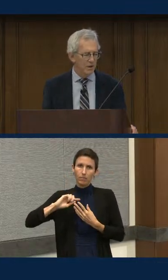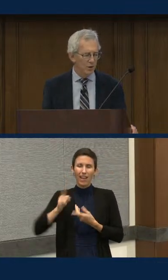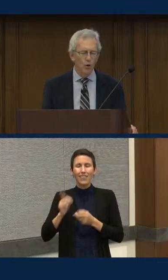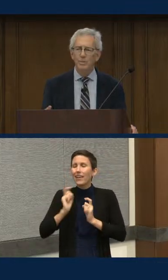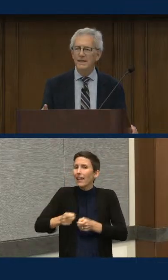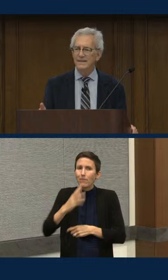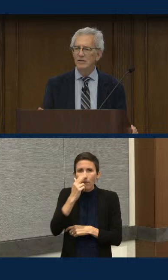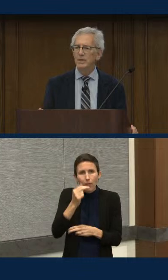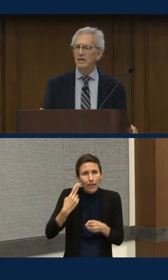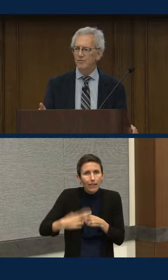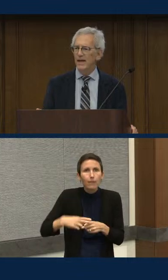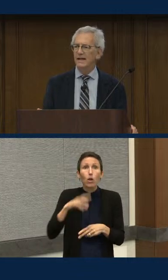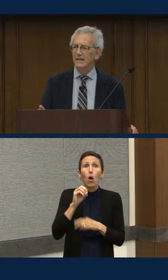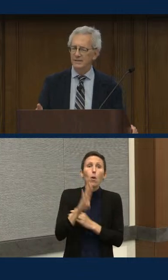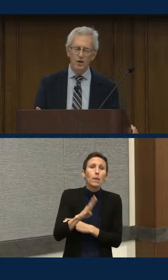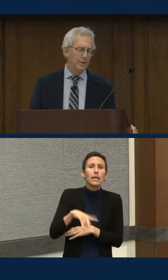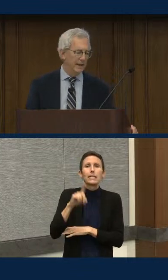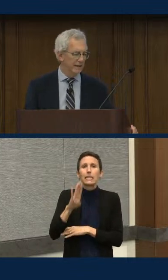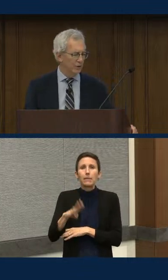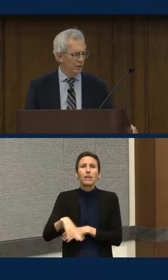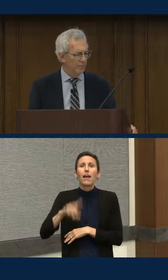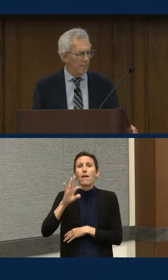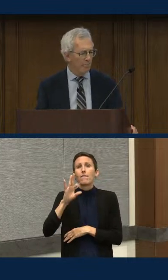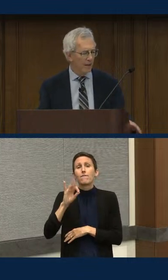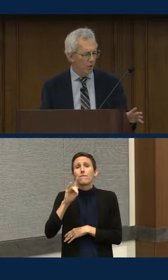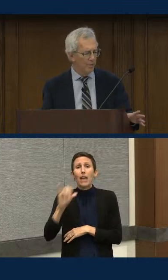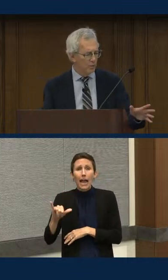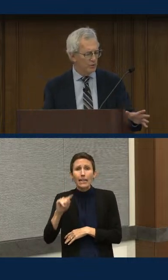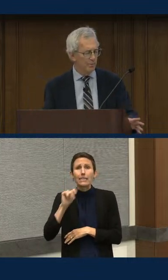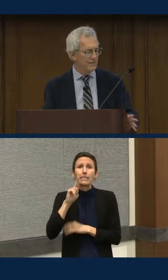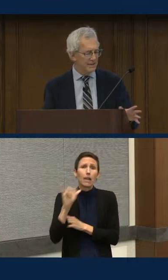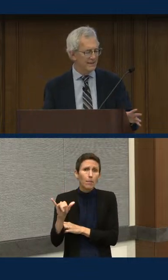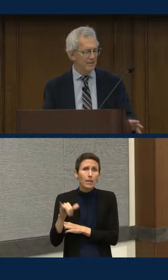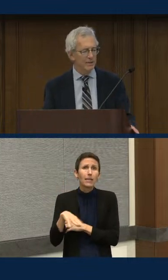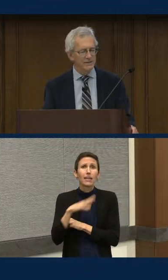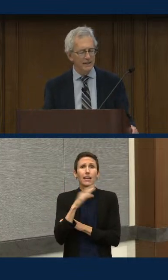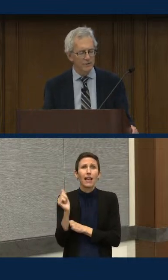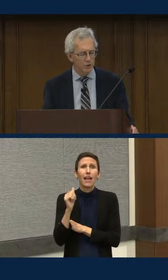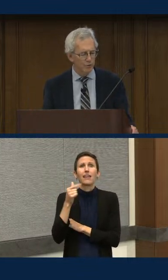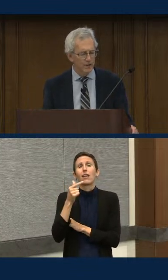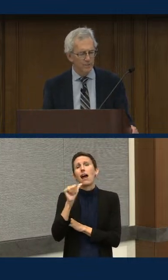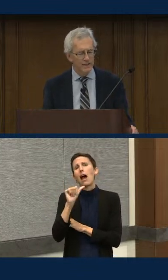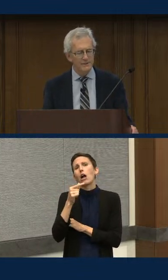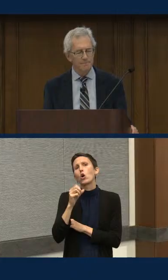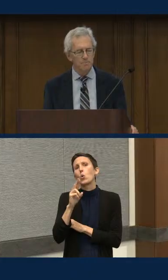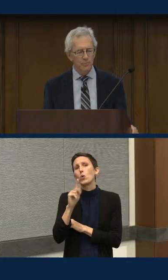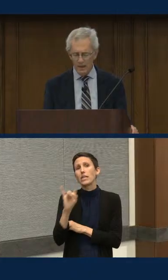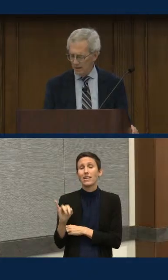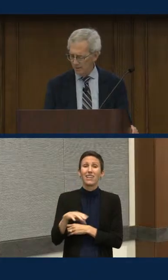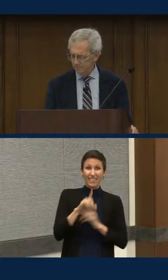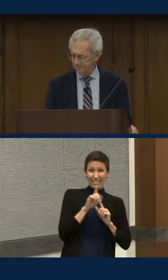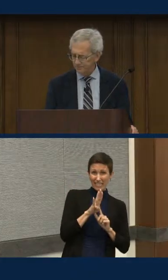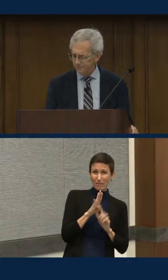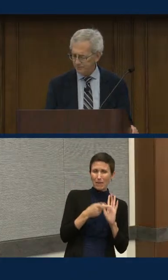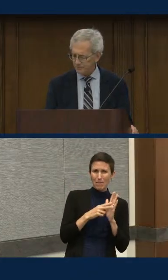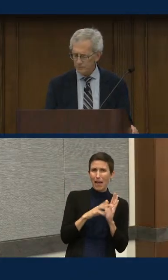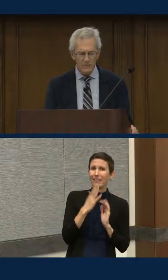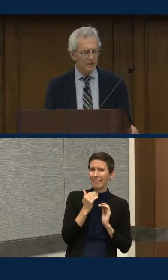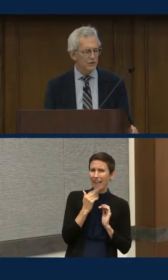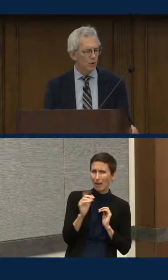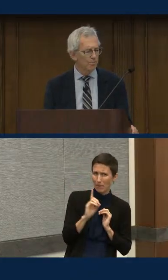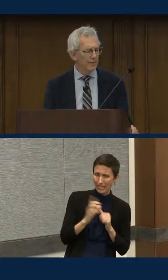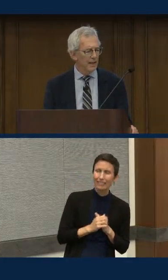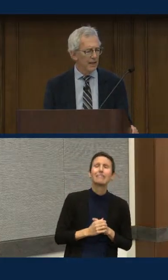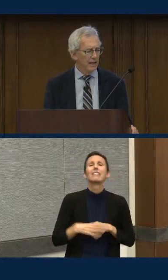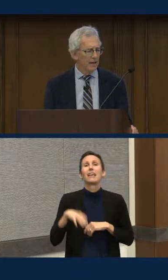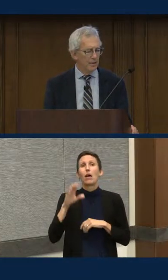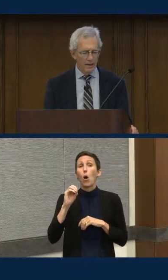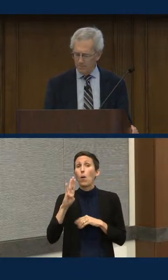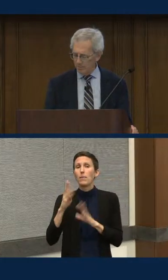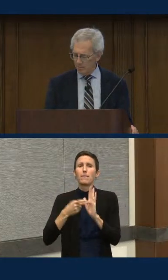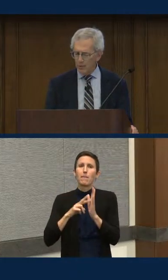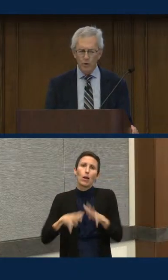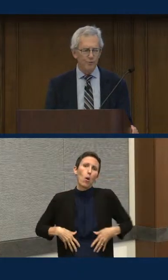genetic and were OB, that is